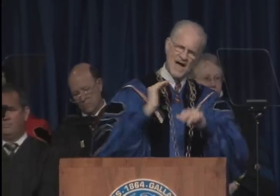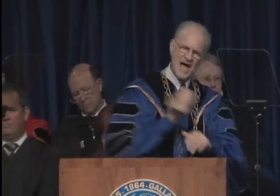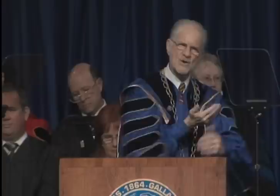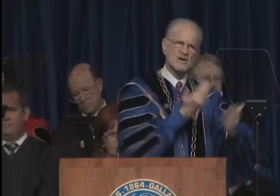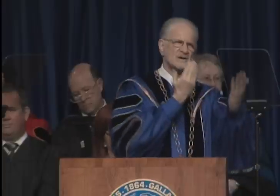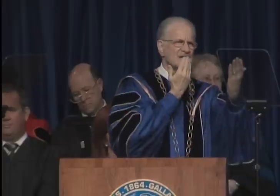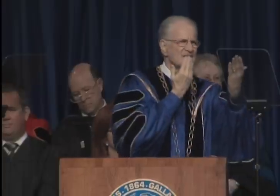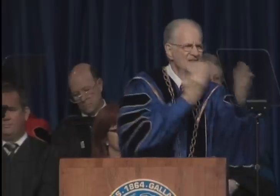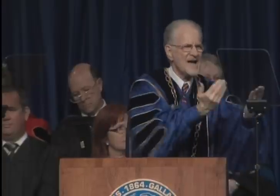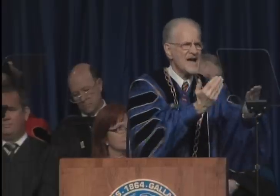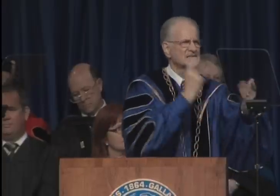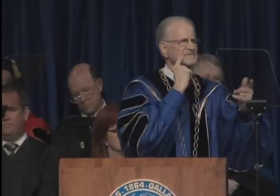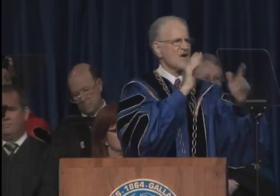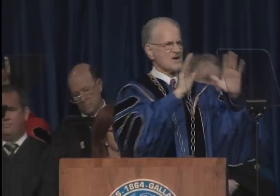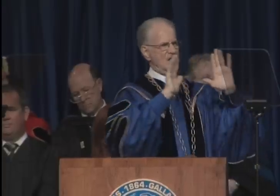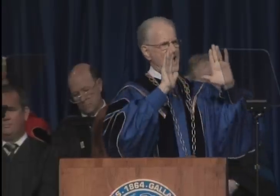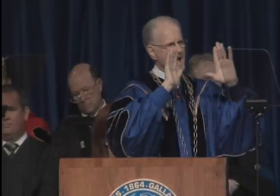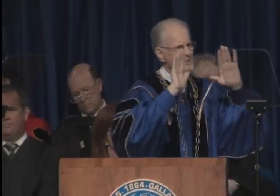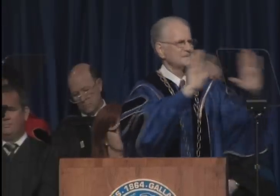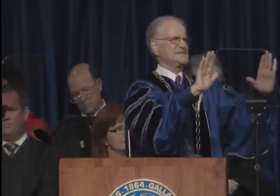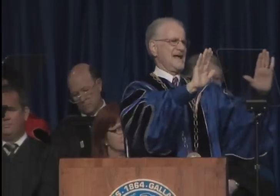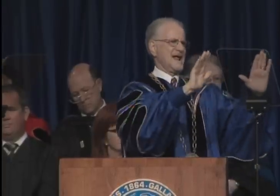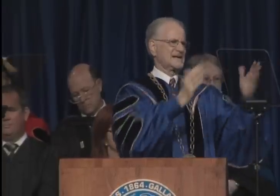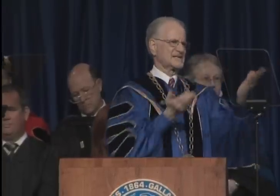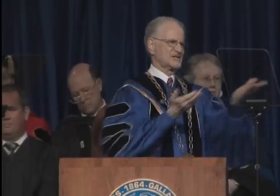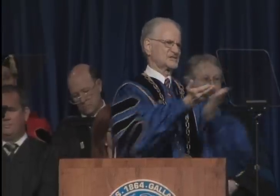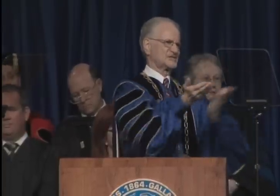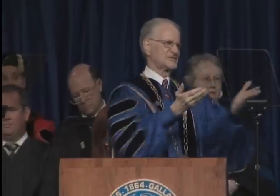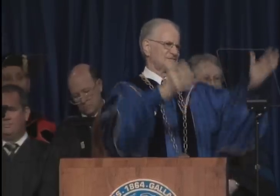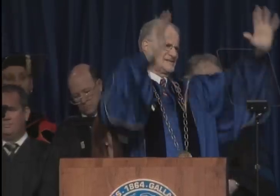you have our thanks for your outstanding service.